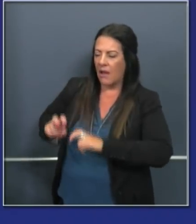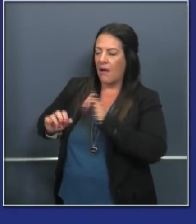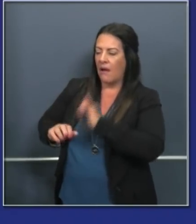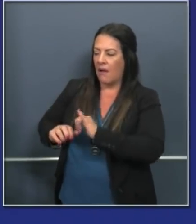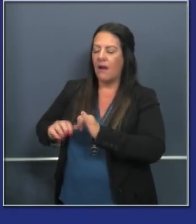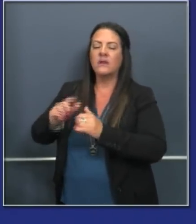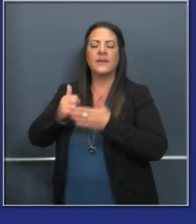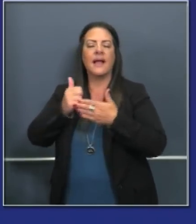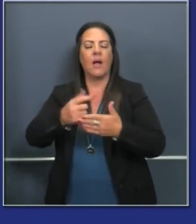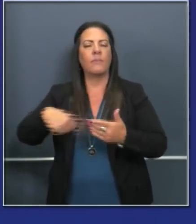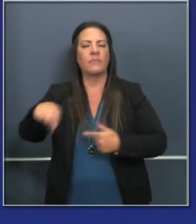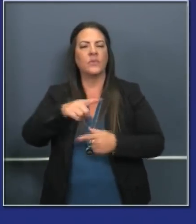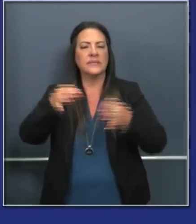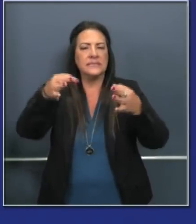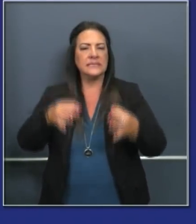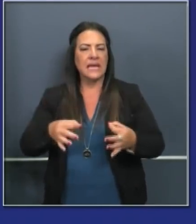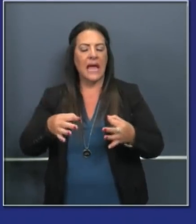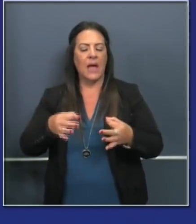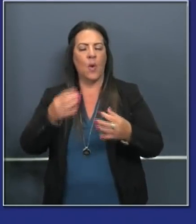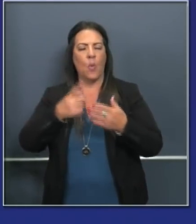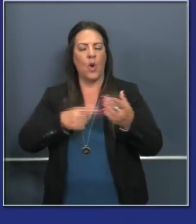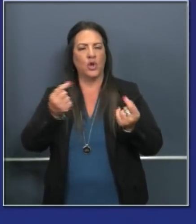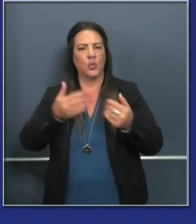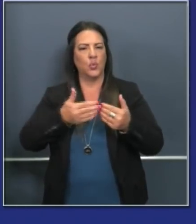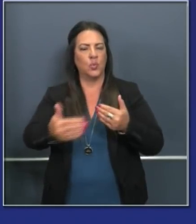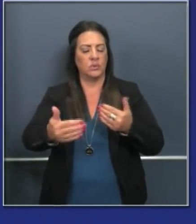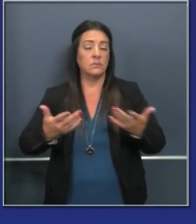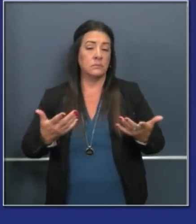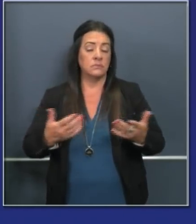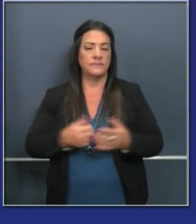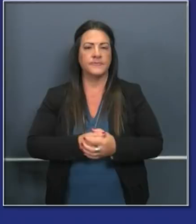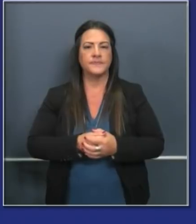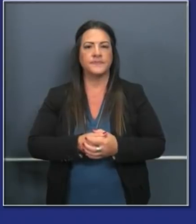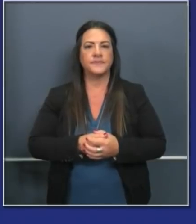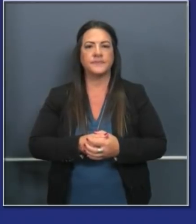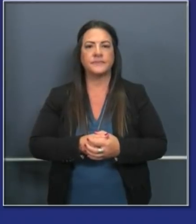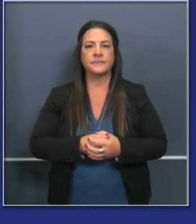ALLOW THIS INFORMATION TO GO INTO MAKING AT THAT LOCAL